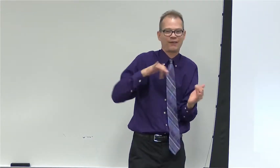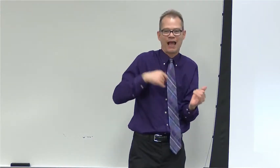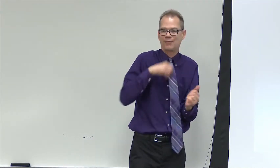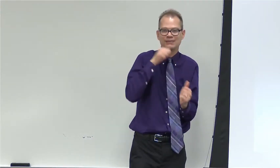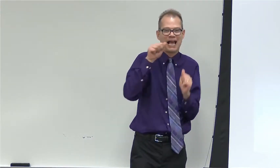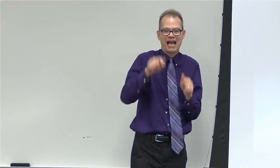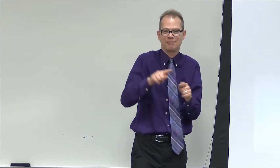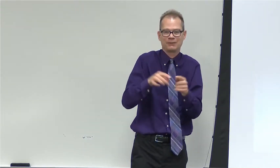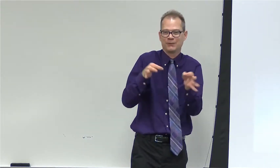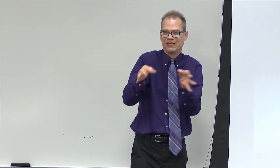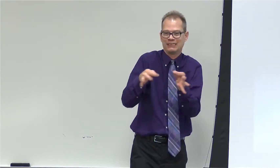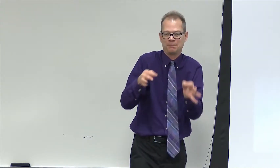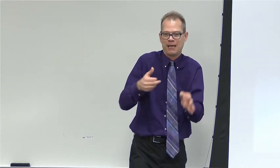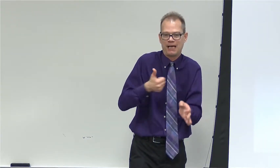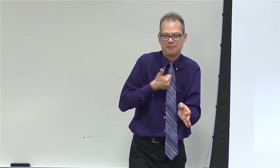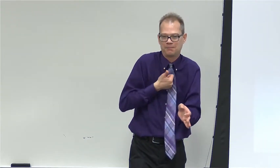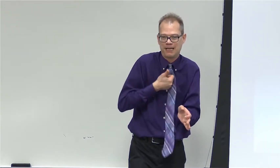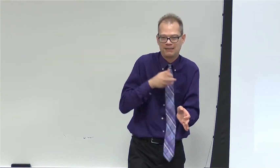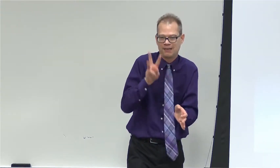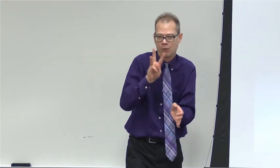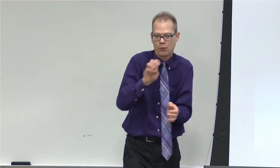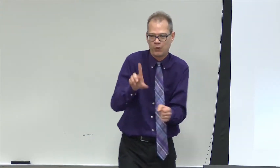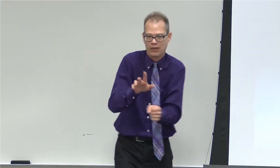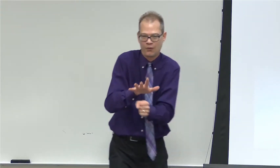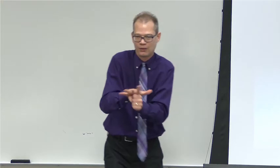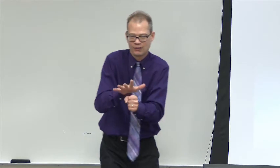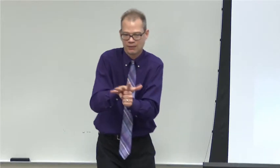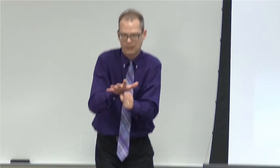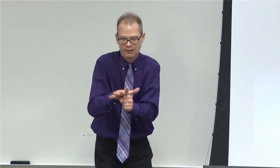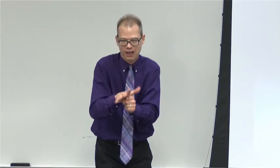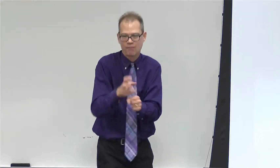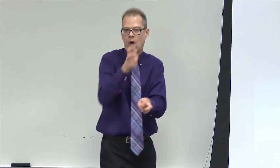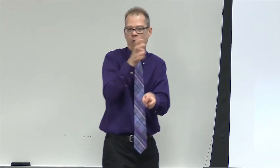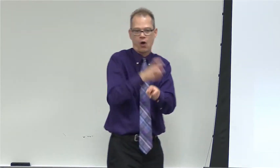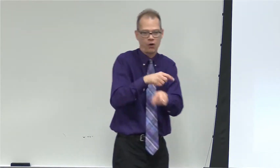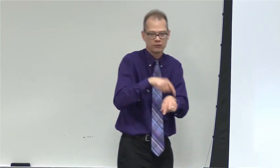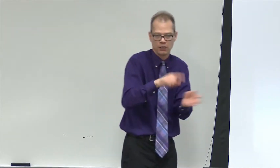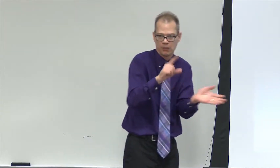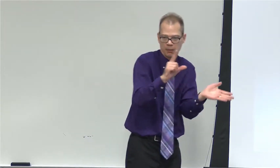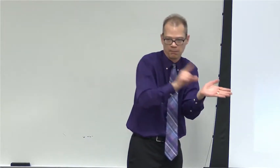I felt like I wasn't able to explain myself very well.